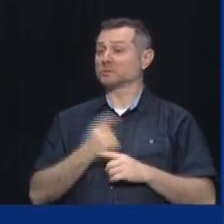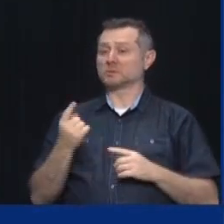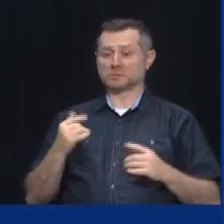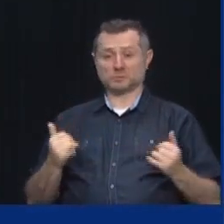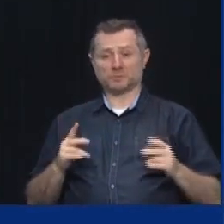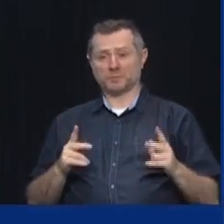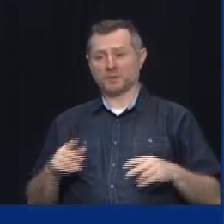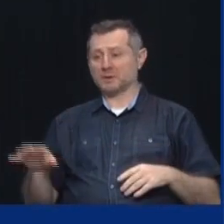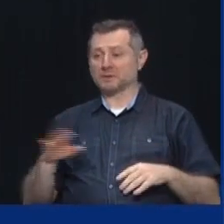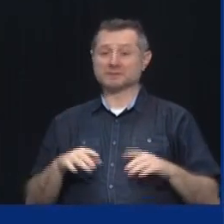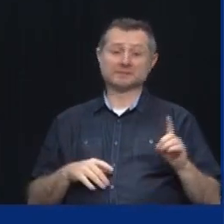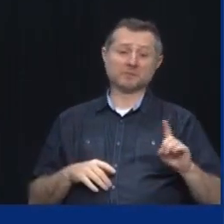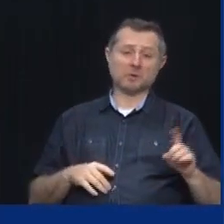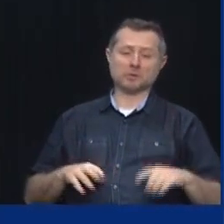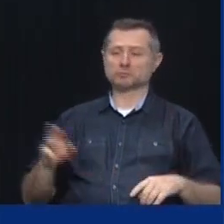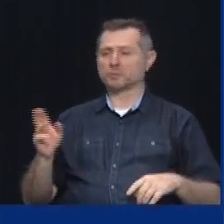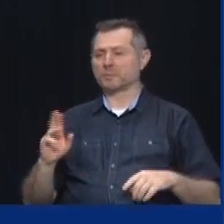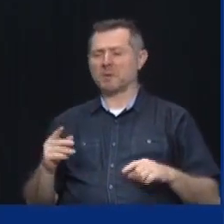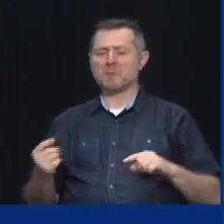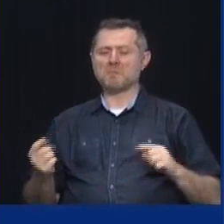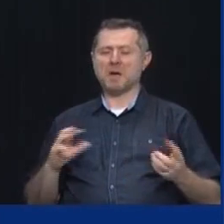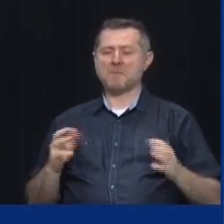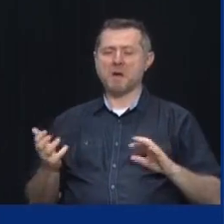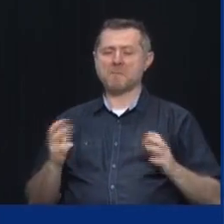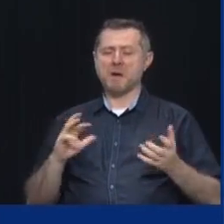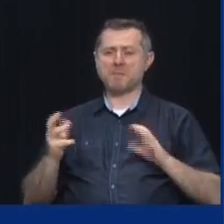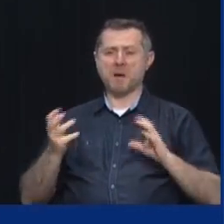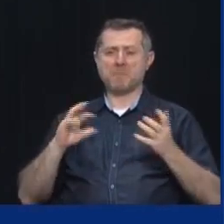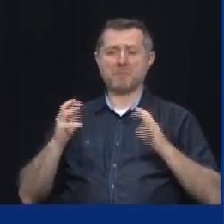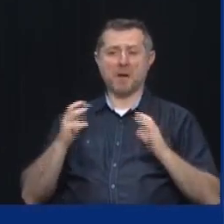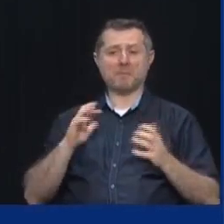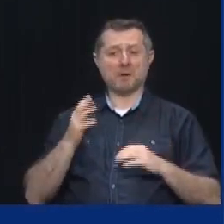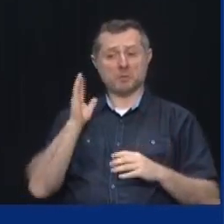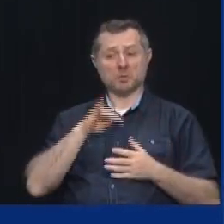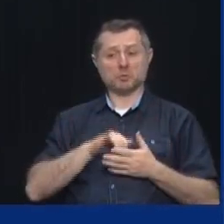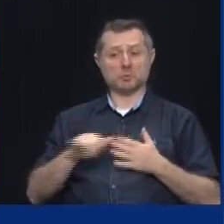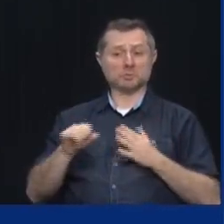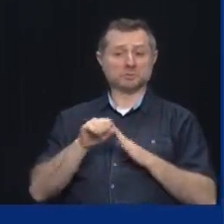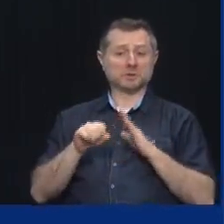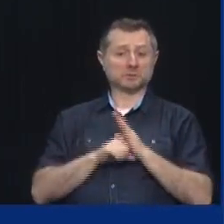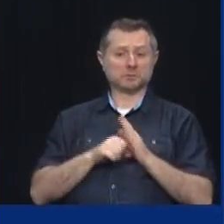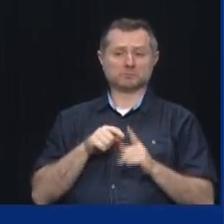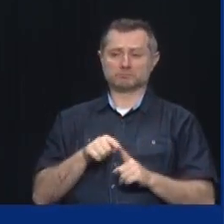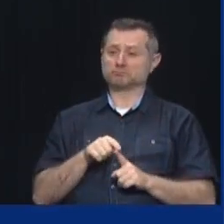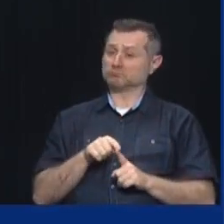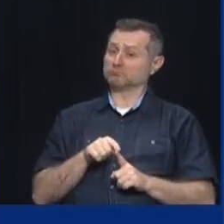WAS DONE INTELLIGENTLY THAN ANY OTHER. IT IS NOT EASY ESPECIALLY NOW IN THIS SUPER HEATED POLITICAL